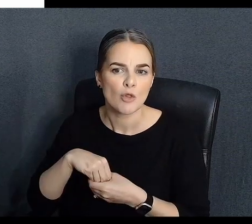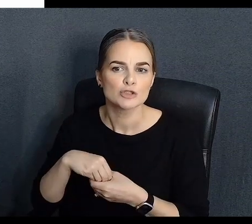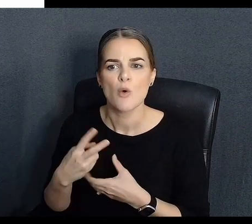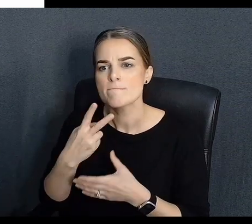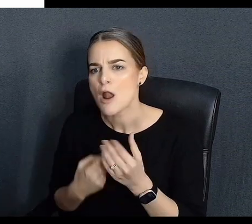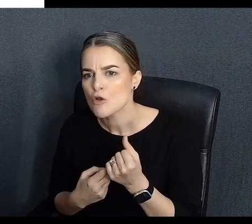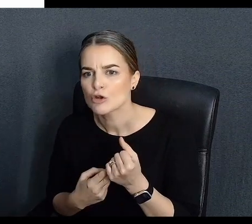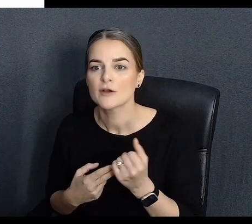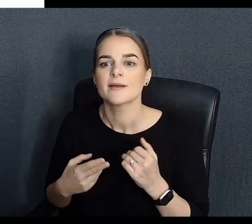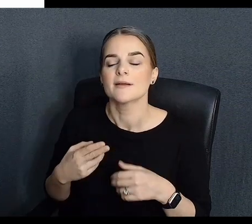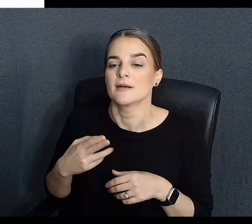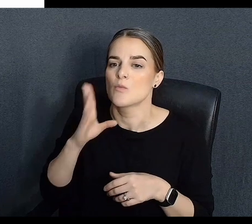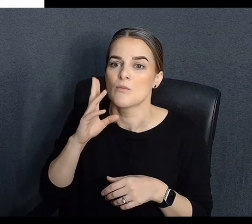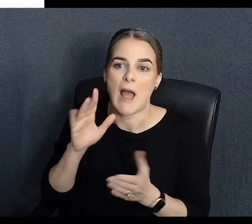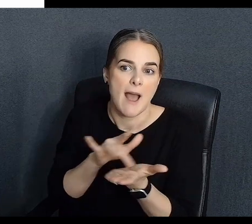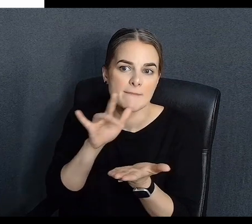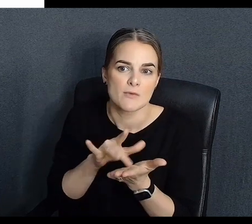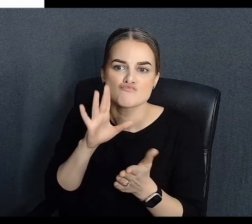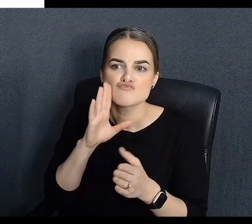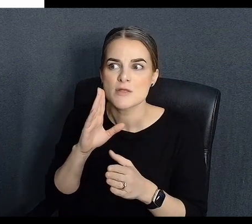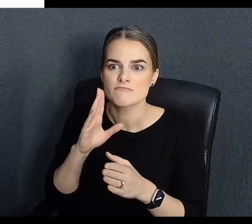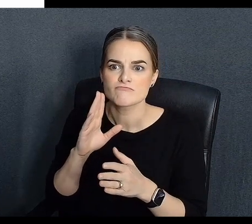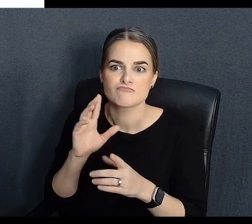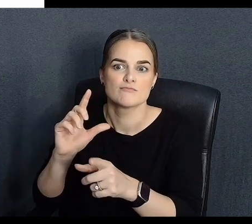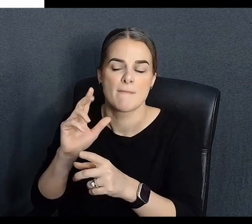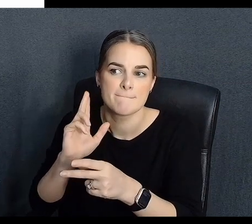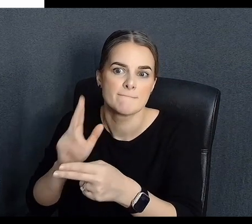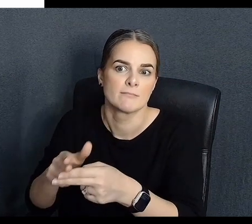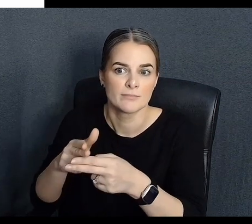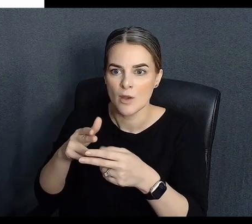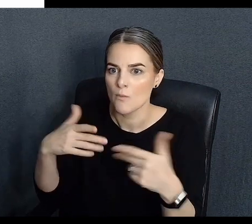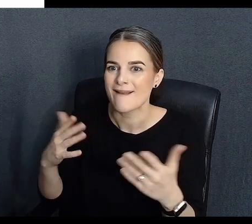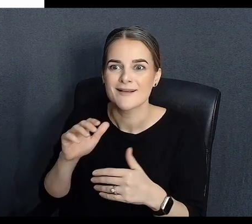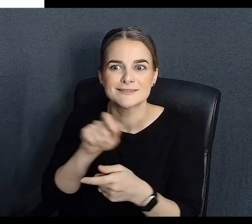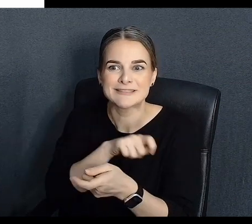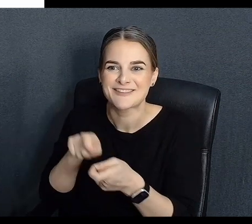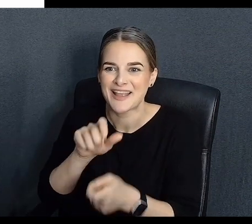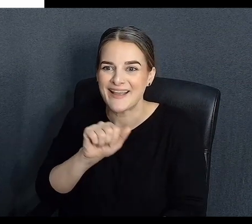to refer to iPads that are funded through a specific AAC vendor.